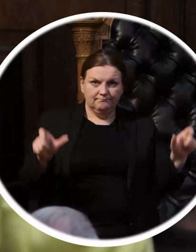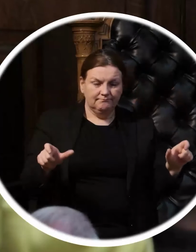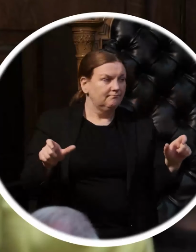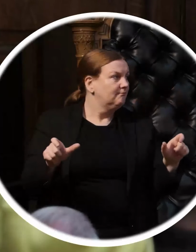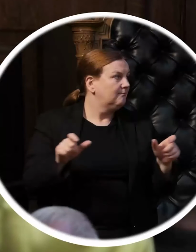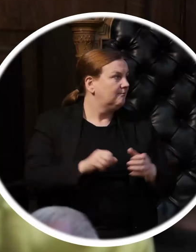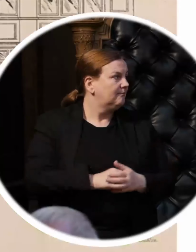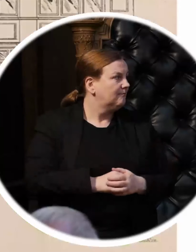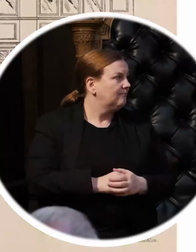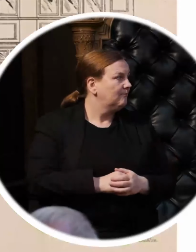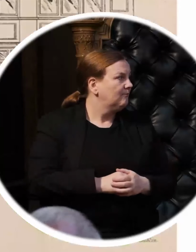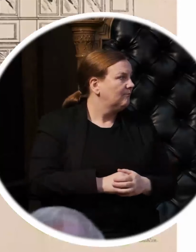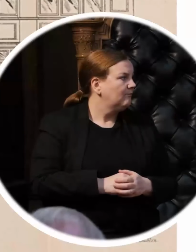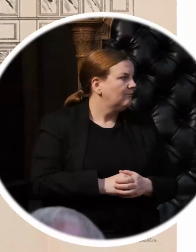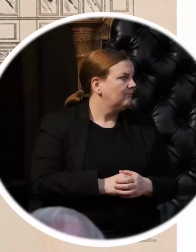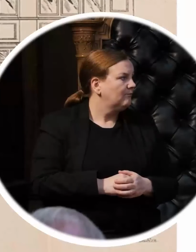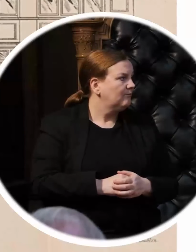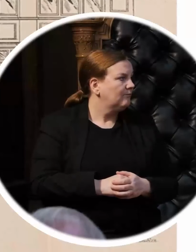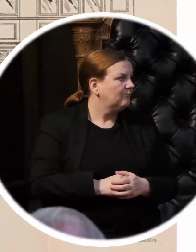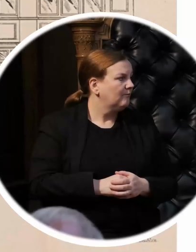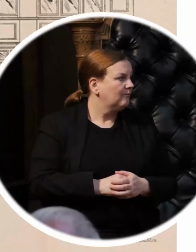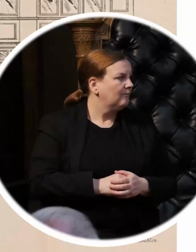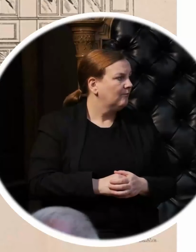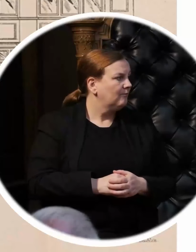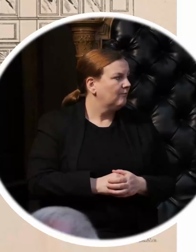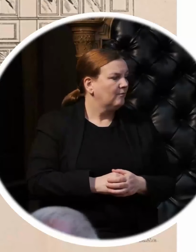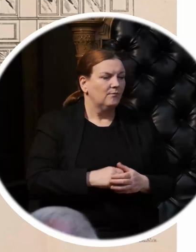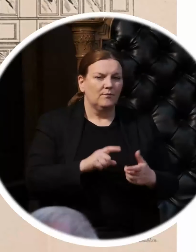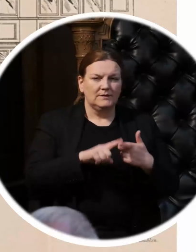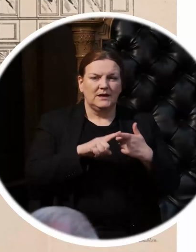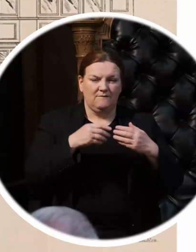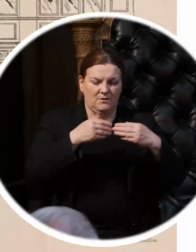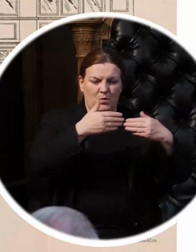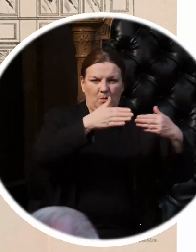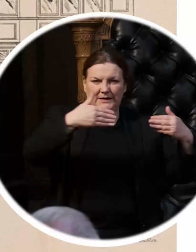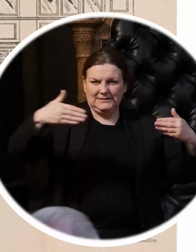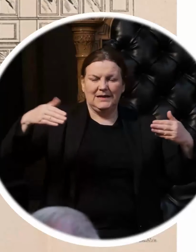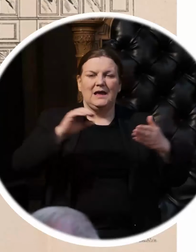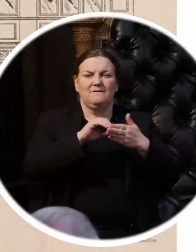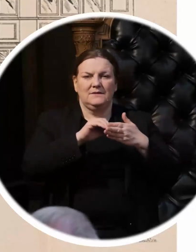kind of the openings at the front as well. And again, you have the cab exit gate over on the